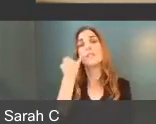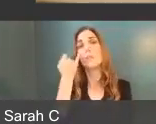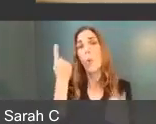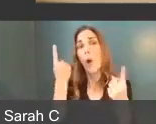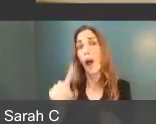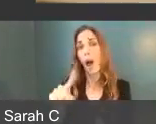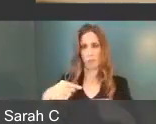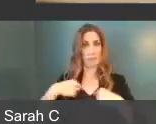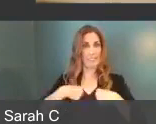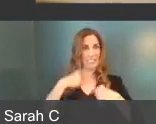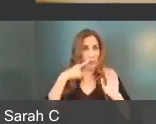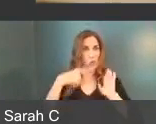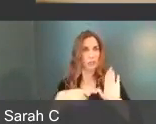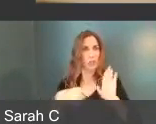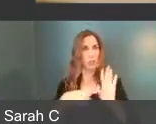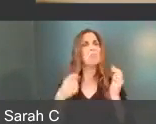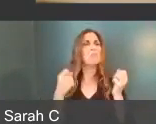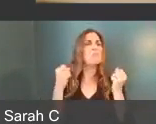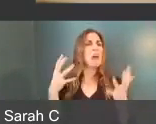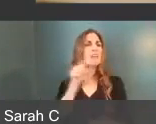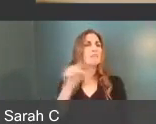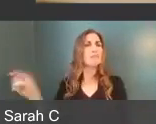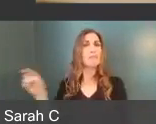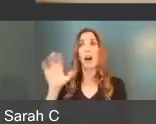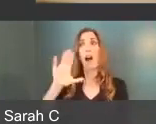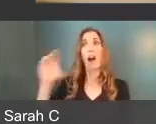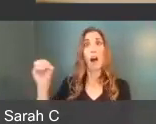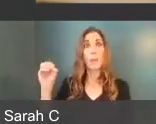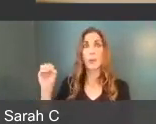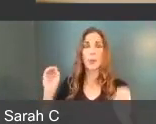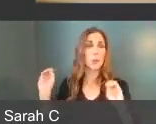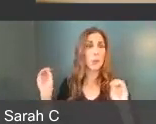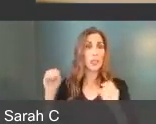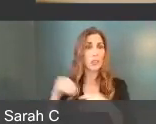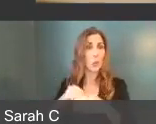or a lot of people, their company is not in Montgomery County but they're, they are based